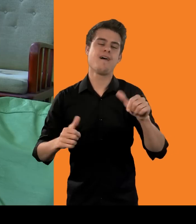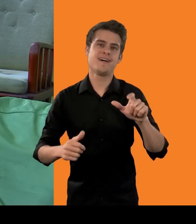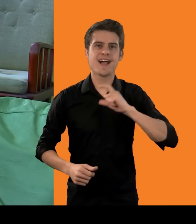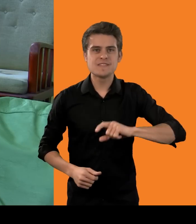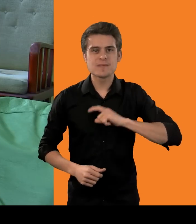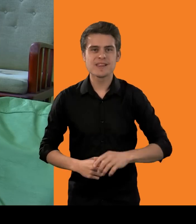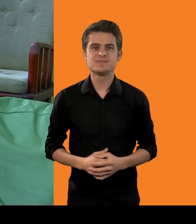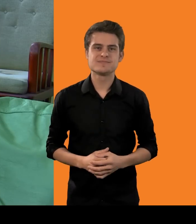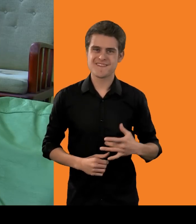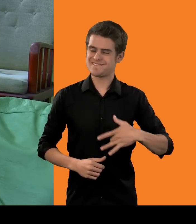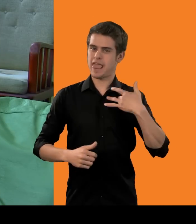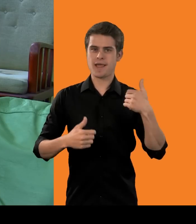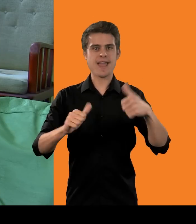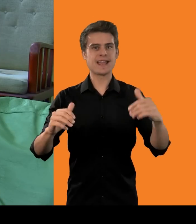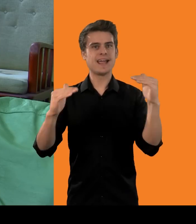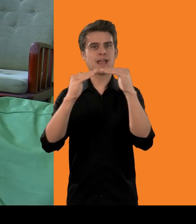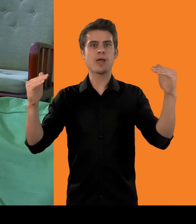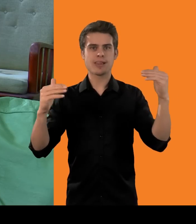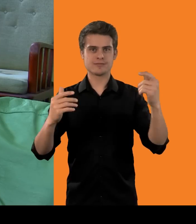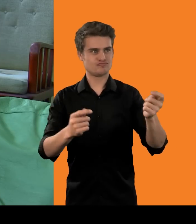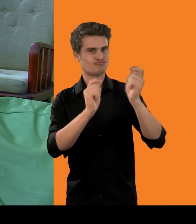I feel like I’m begin treated like a normal person because they are actually trying to